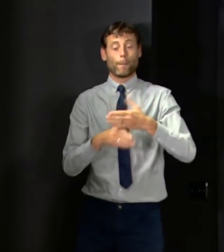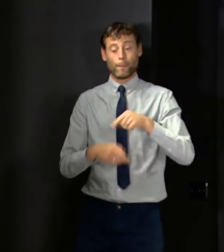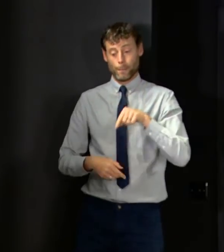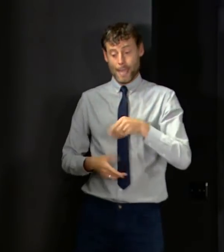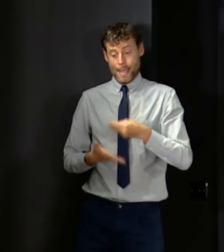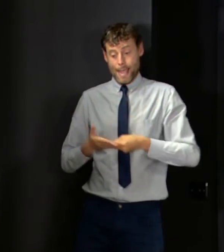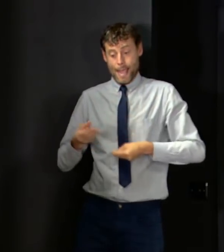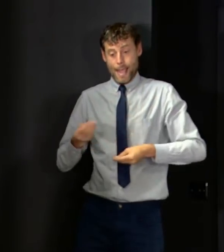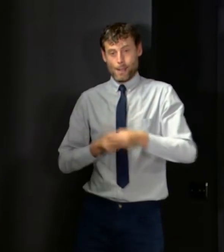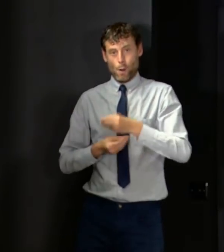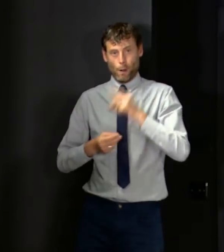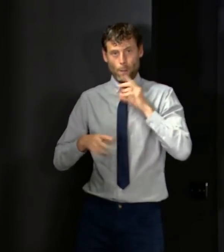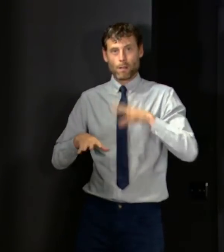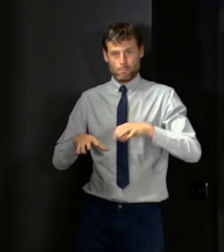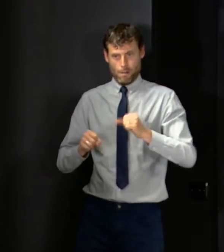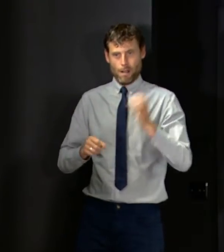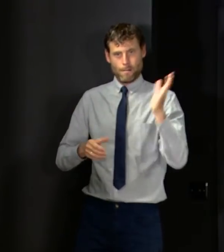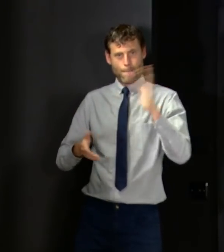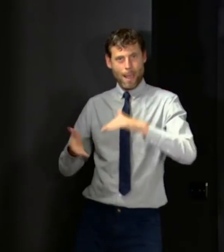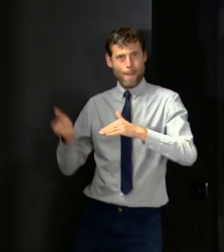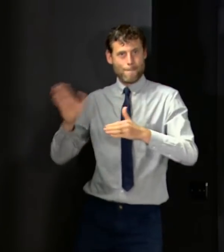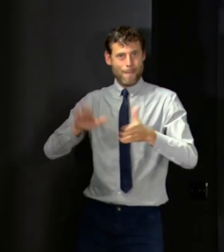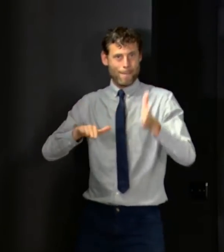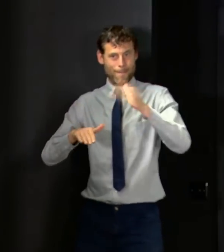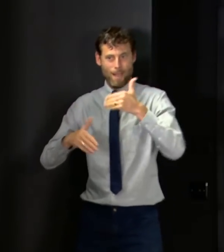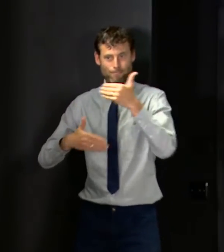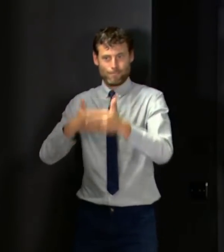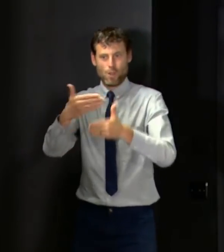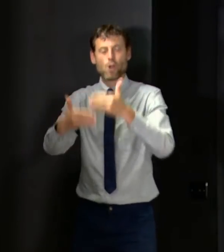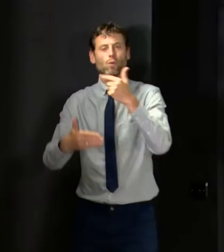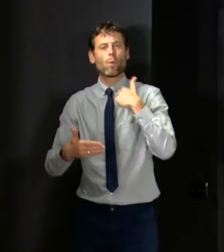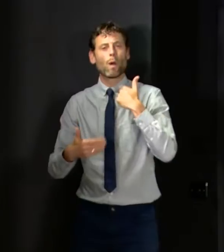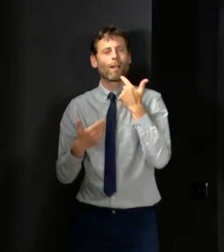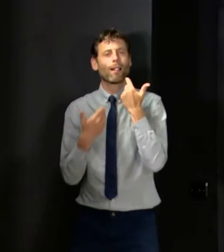want to take a moment to outline some of the key changes that we will see.